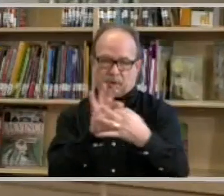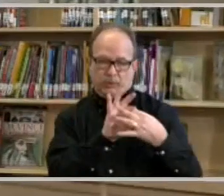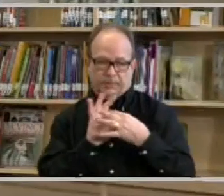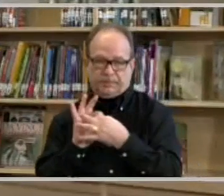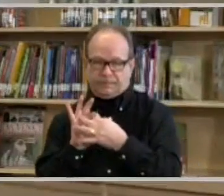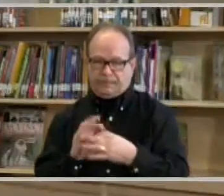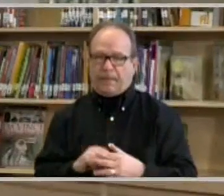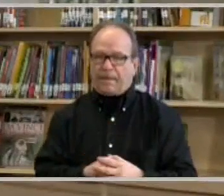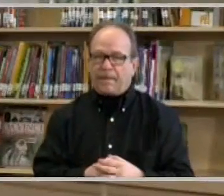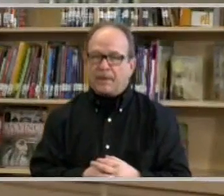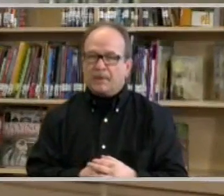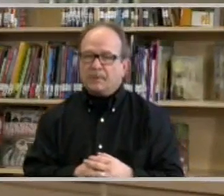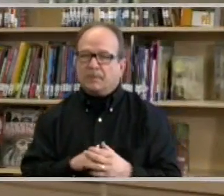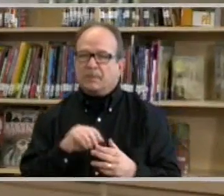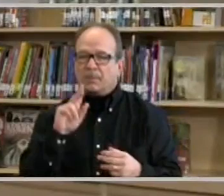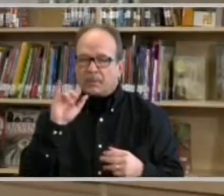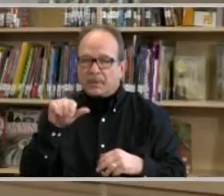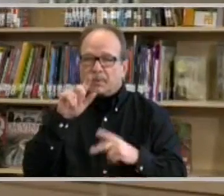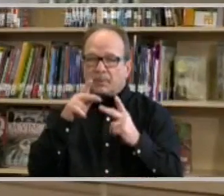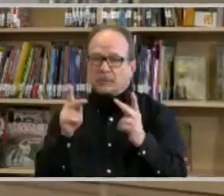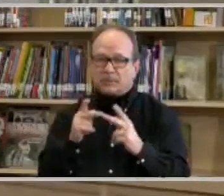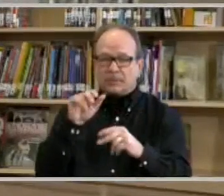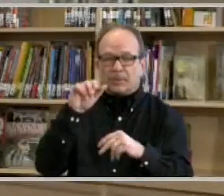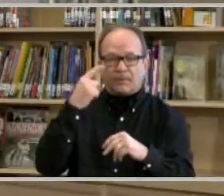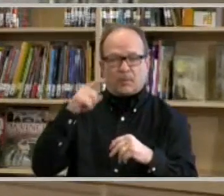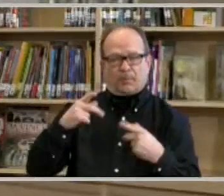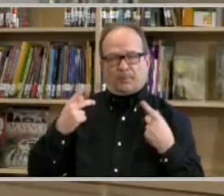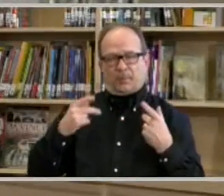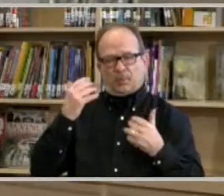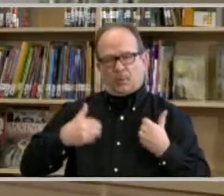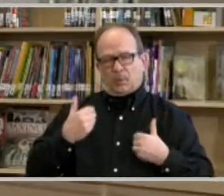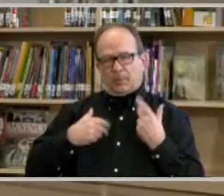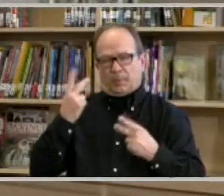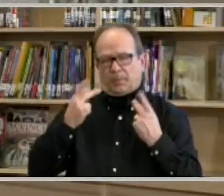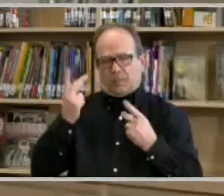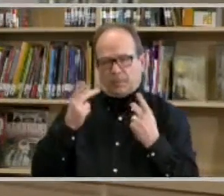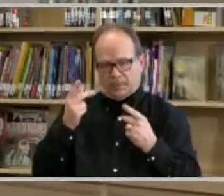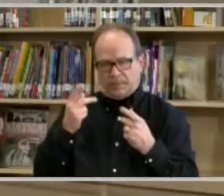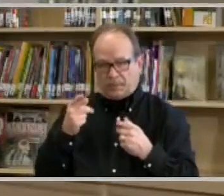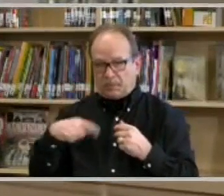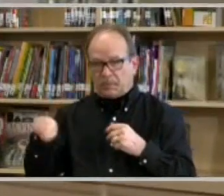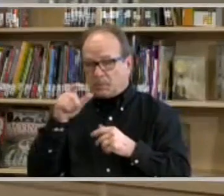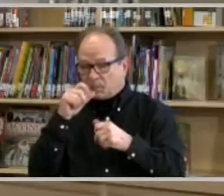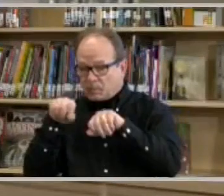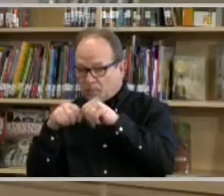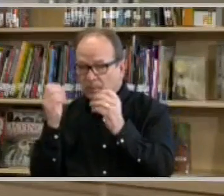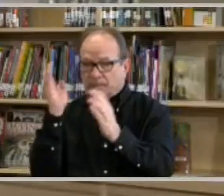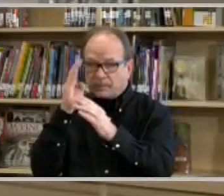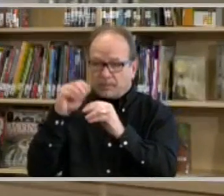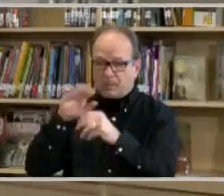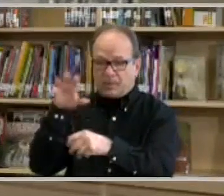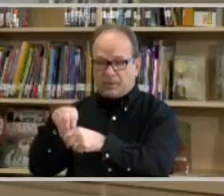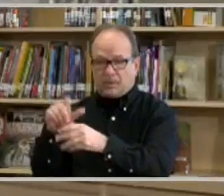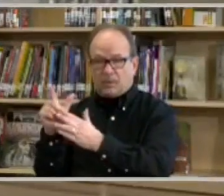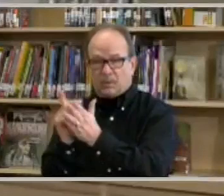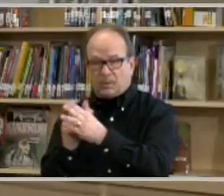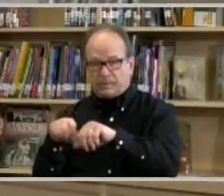TRAINING PROGRAM THAT IS CERTAIN POSITIONS SET ASIDE FOR YOUNG PEOPLE THAT HAVE BEEN INVOLVED